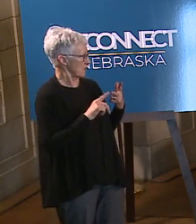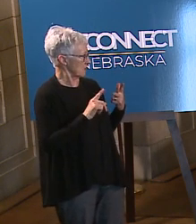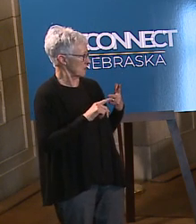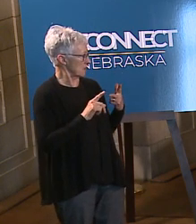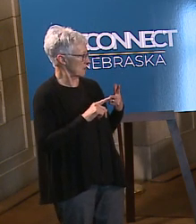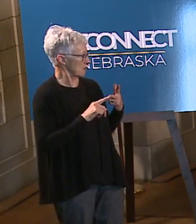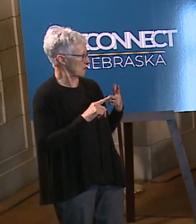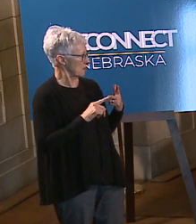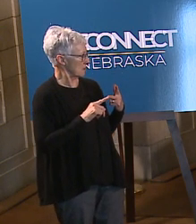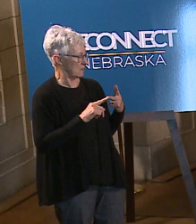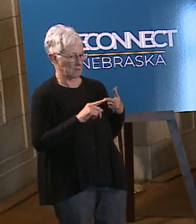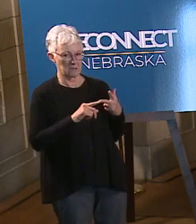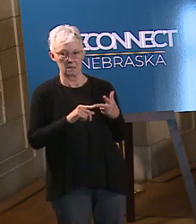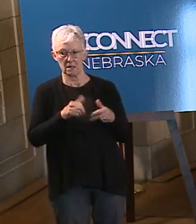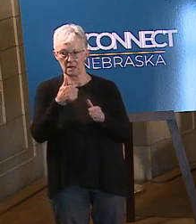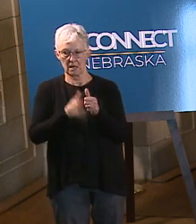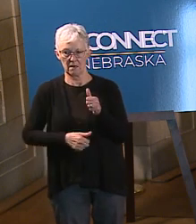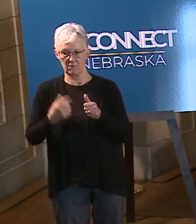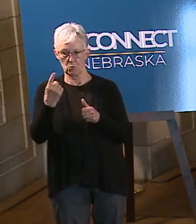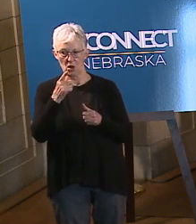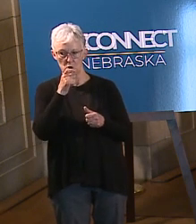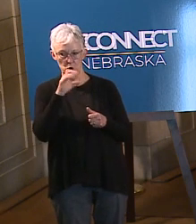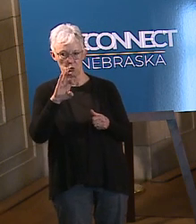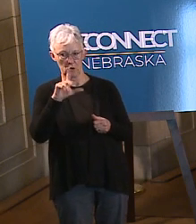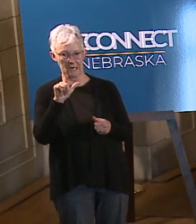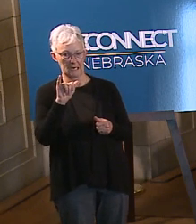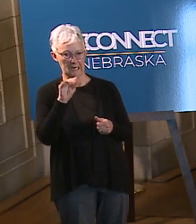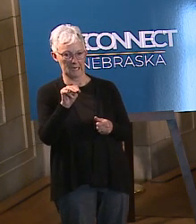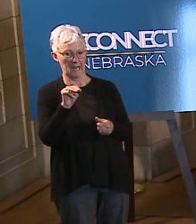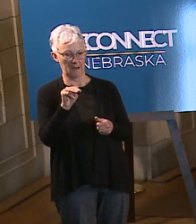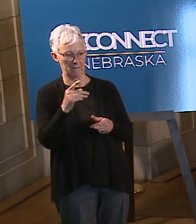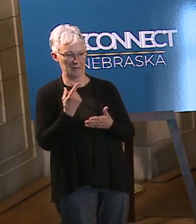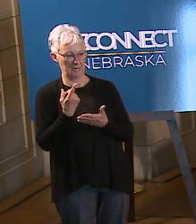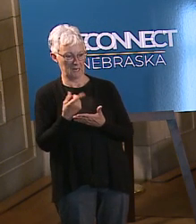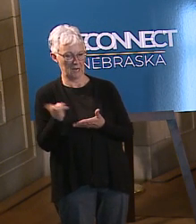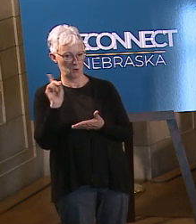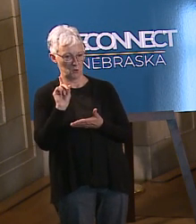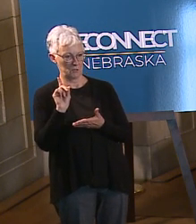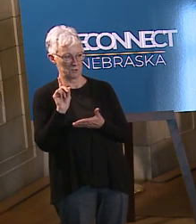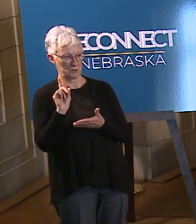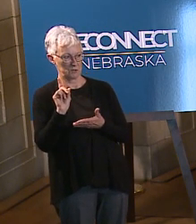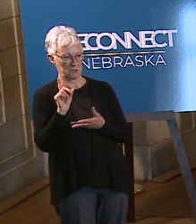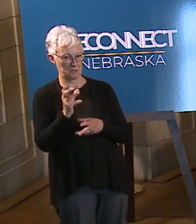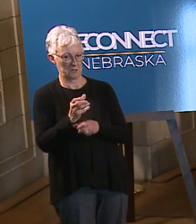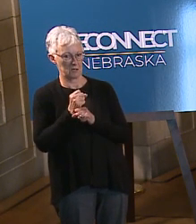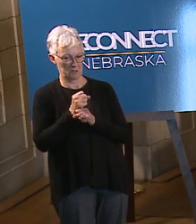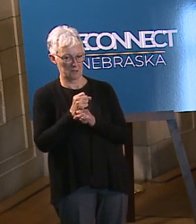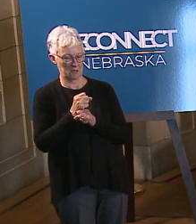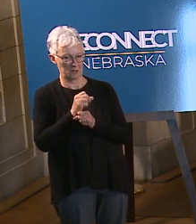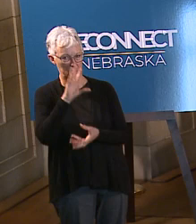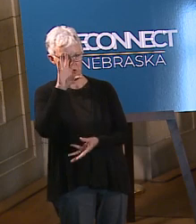SO THAT'S THE NUMBERS CLAIMING UNDER EACH OF THESE PROGRAMS. GO AHEAD.